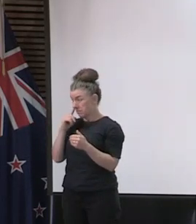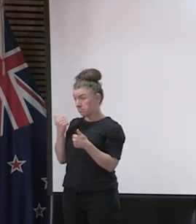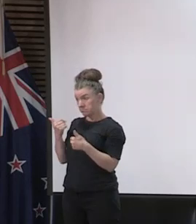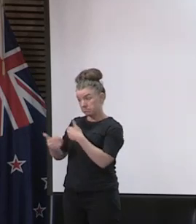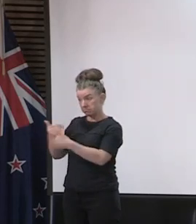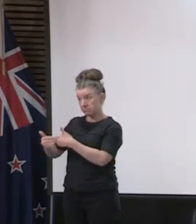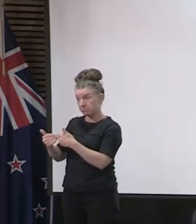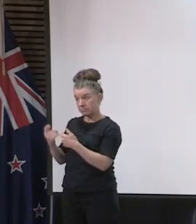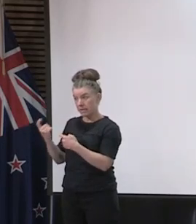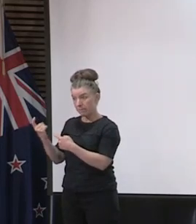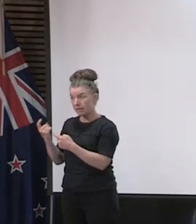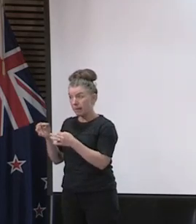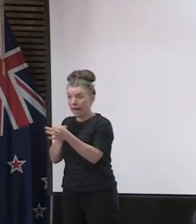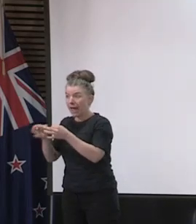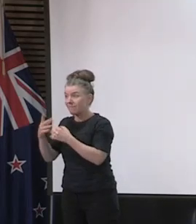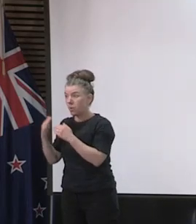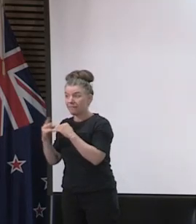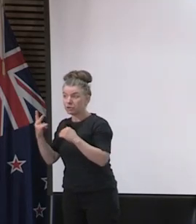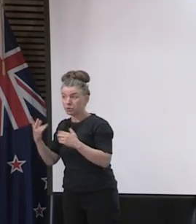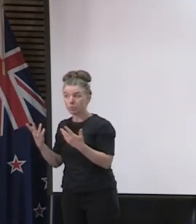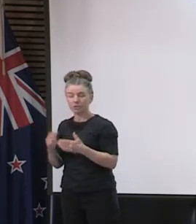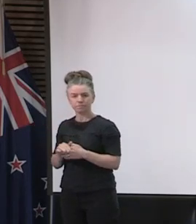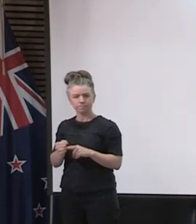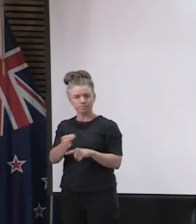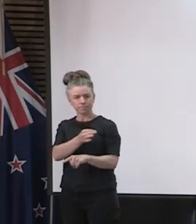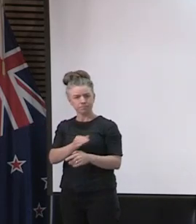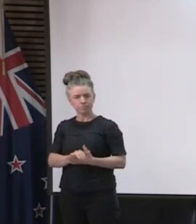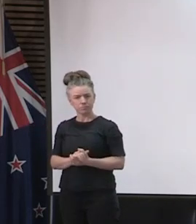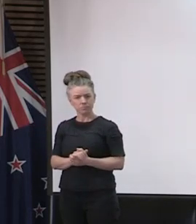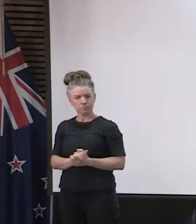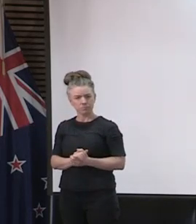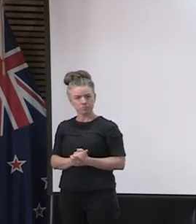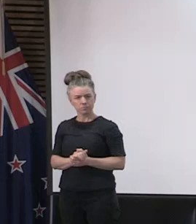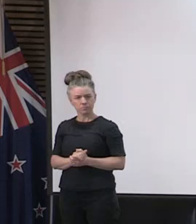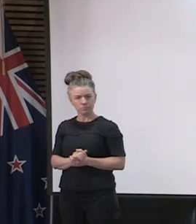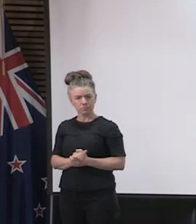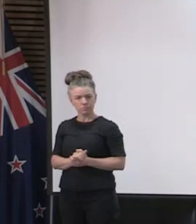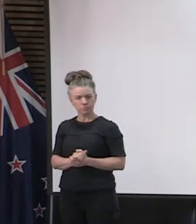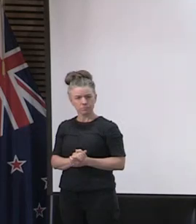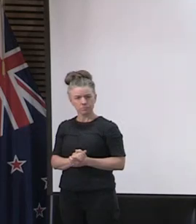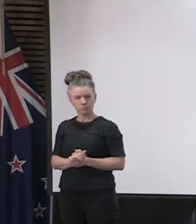ministry. Last I heard they have made good progress, but I wouldn't want to speak in